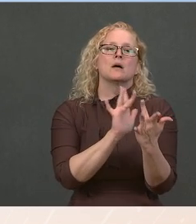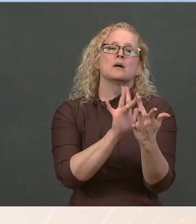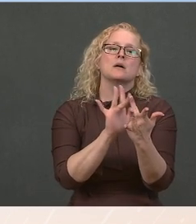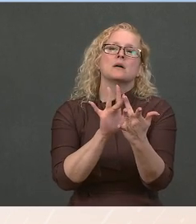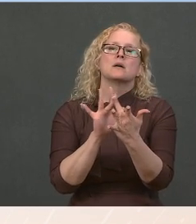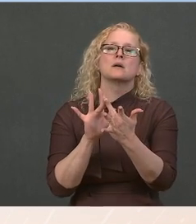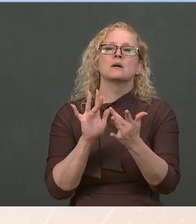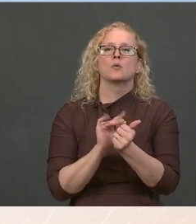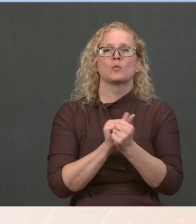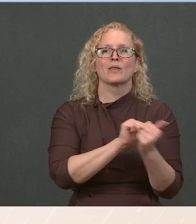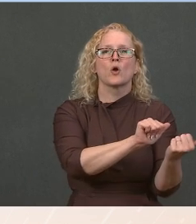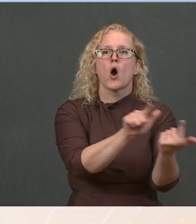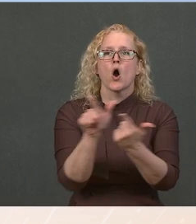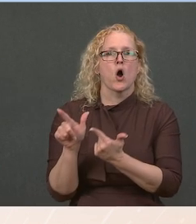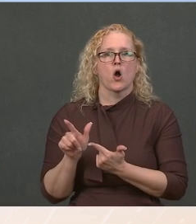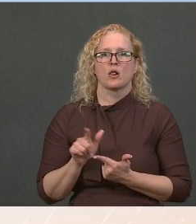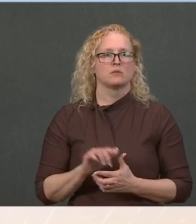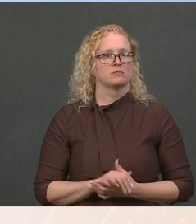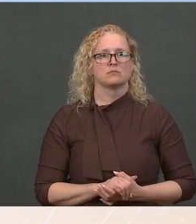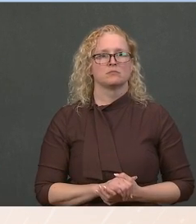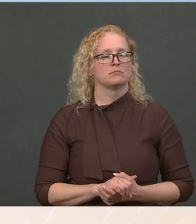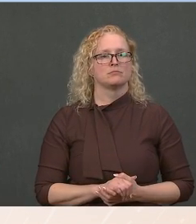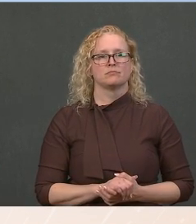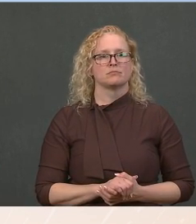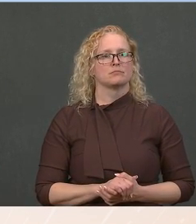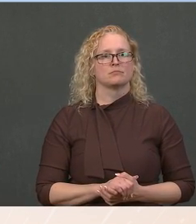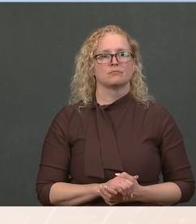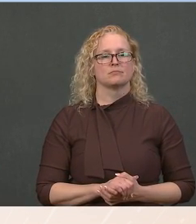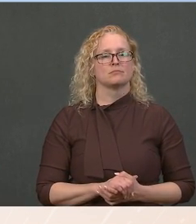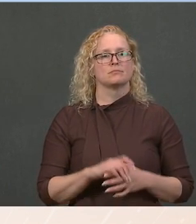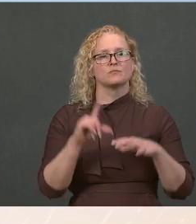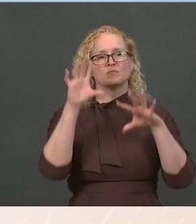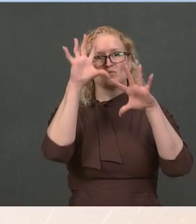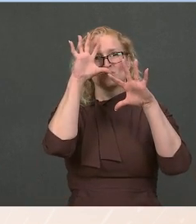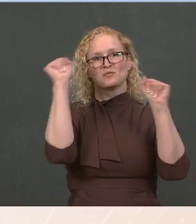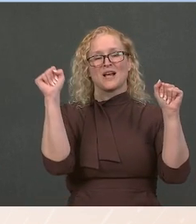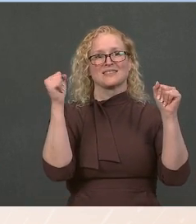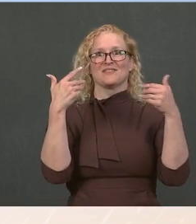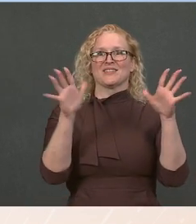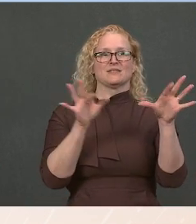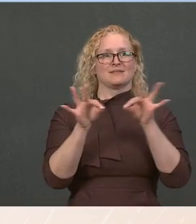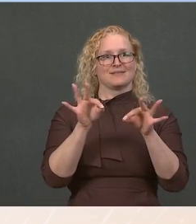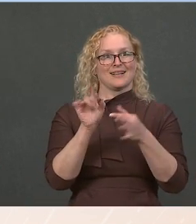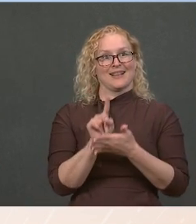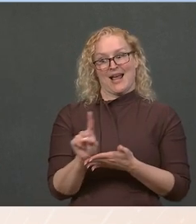the Build Back Better framework, which was about a week ago, is because he -- what he heard, right? -- what he heard from both sides,